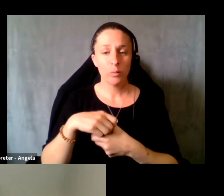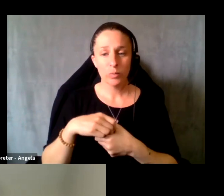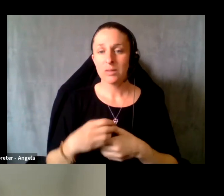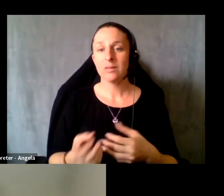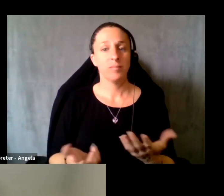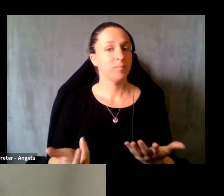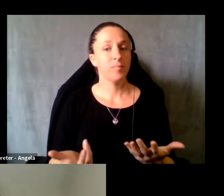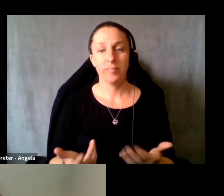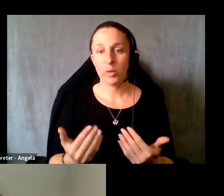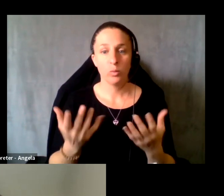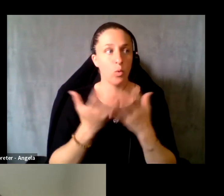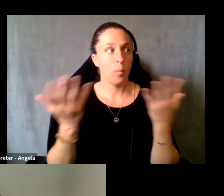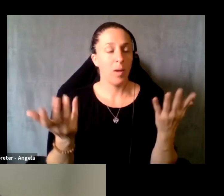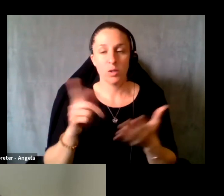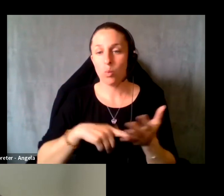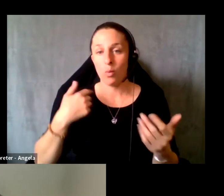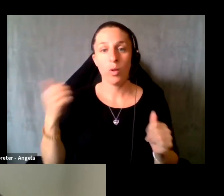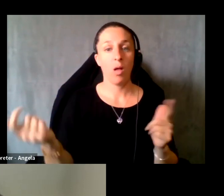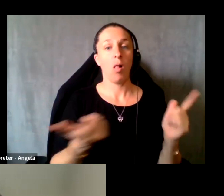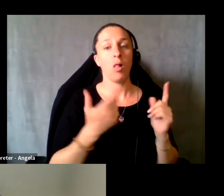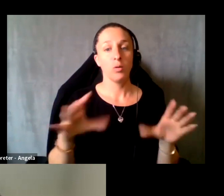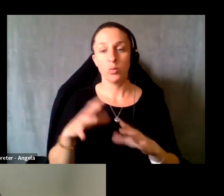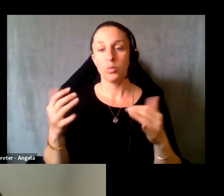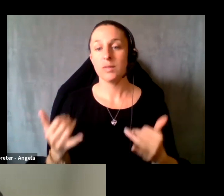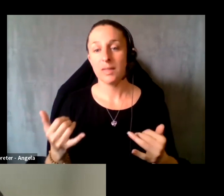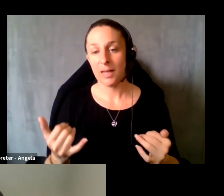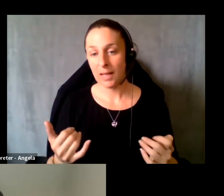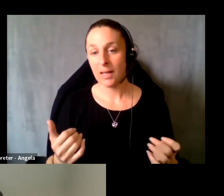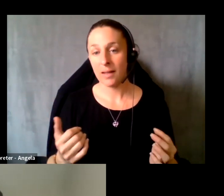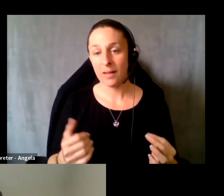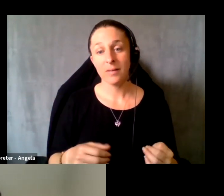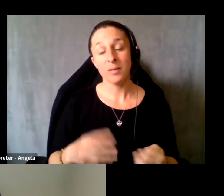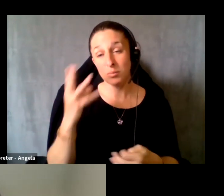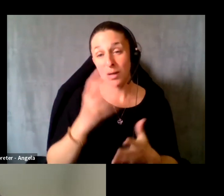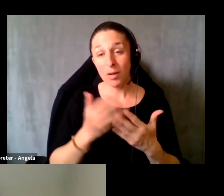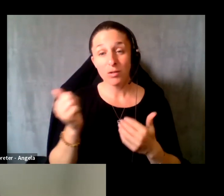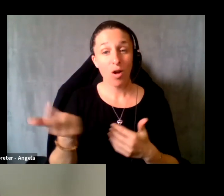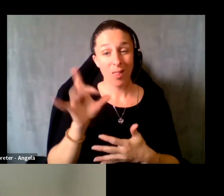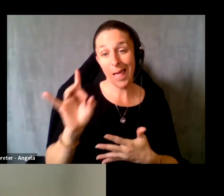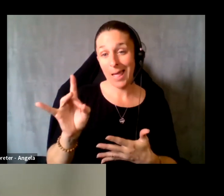of what we all do today. Pretty much all of the 8 covered populations are found in the